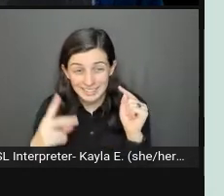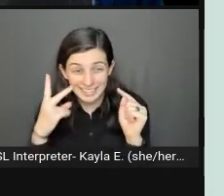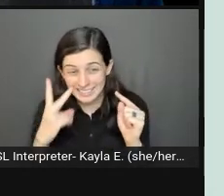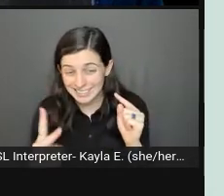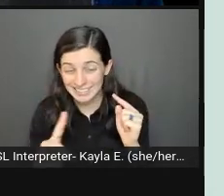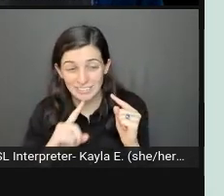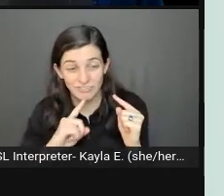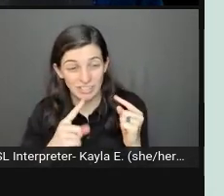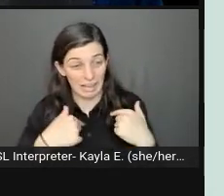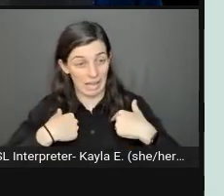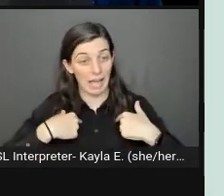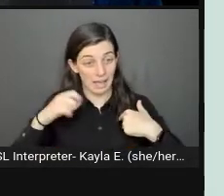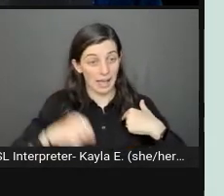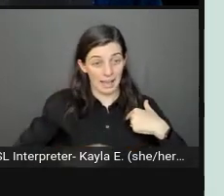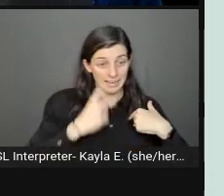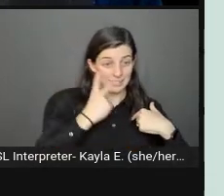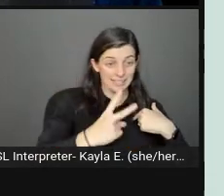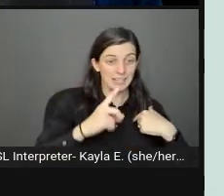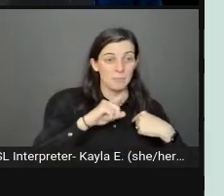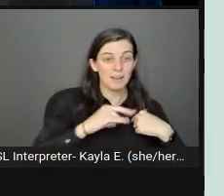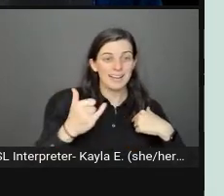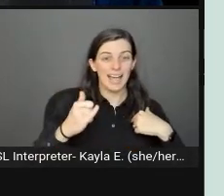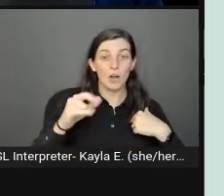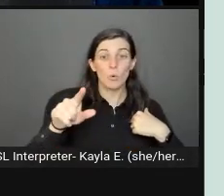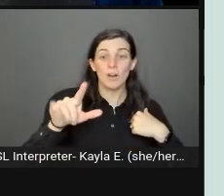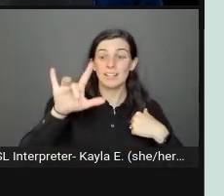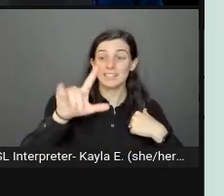Focus is now on the Facebook icon.